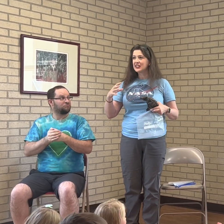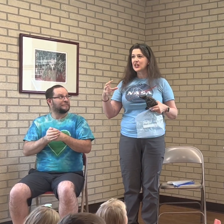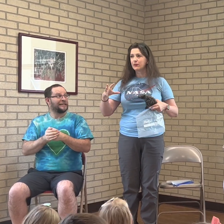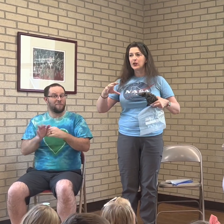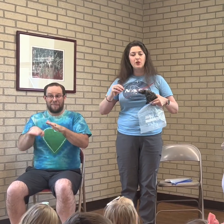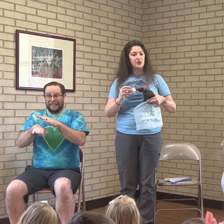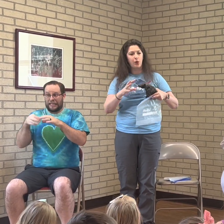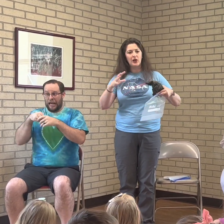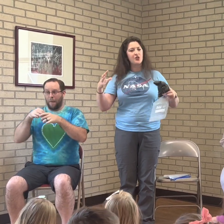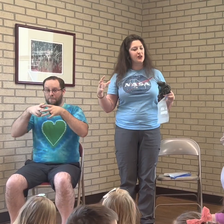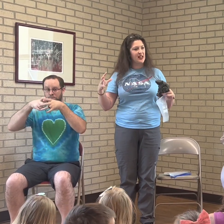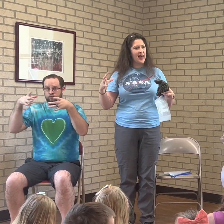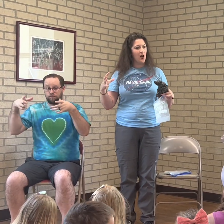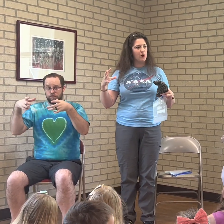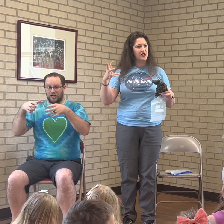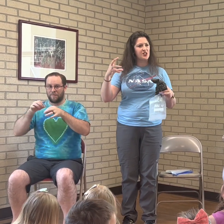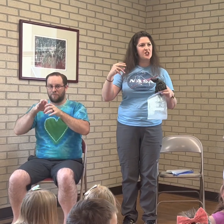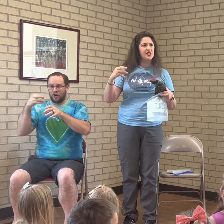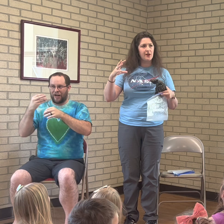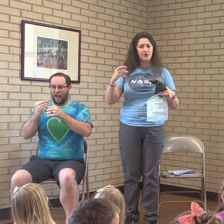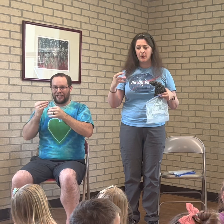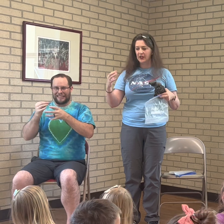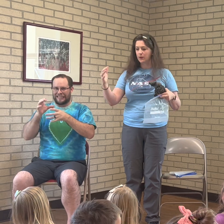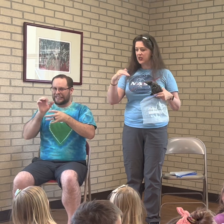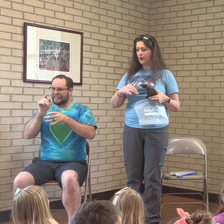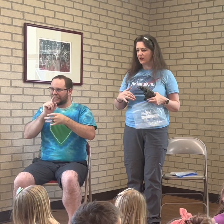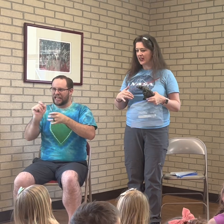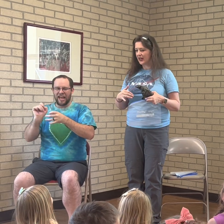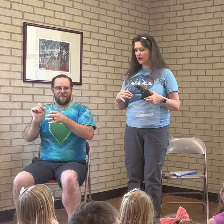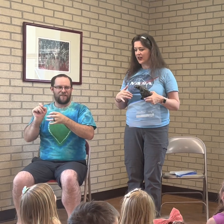inside a balloon, it's pressuring out, it's stiff to be able to help keep all of that